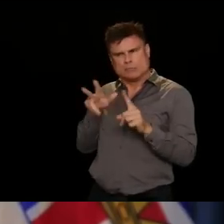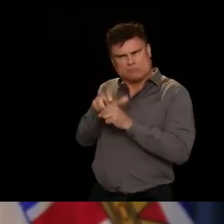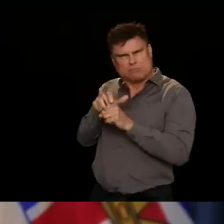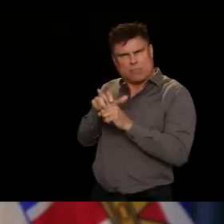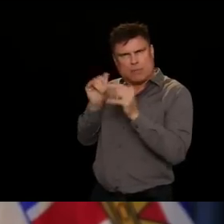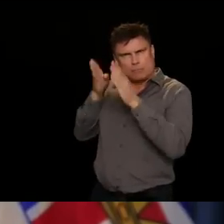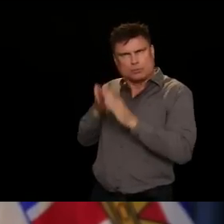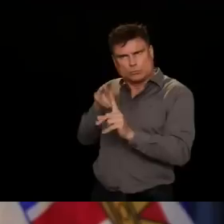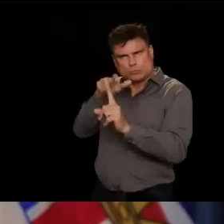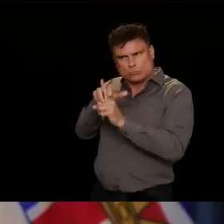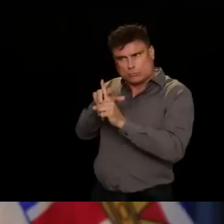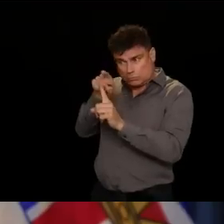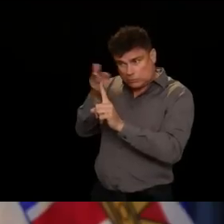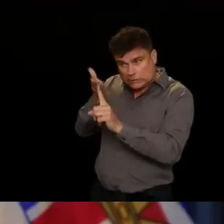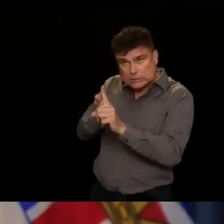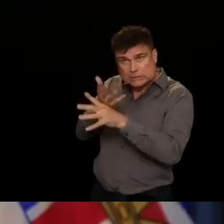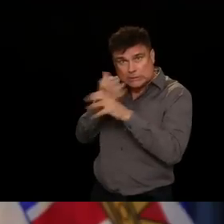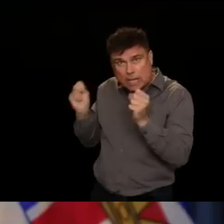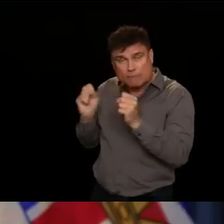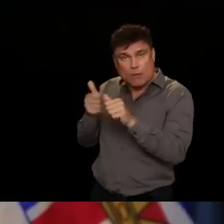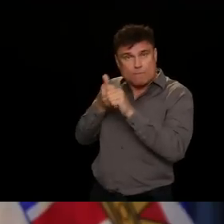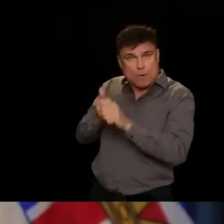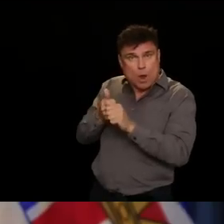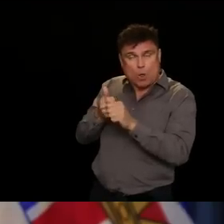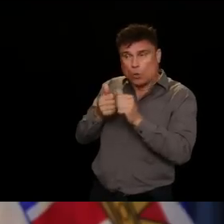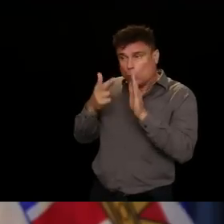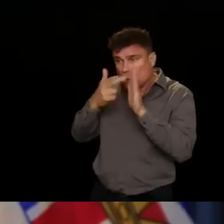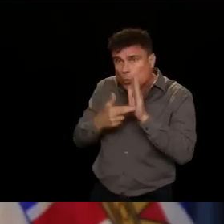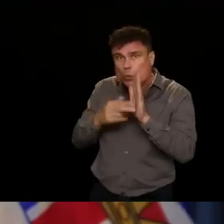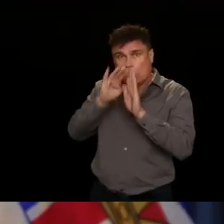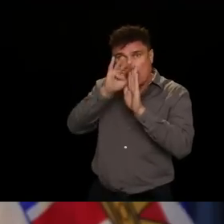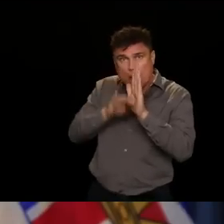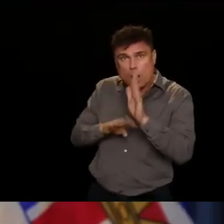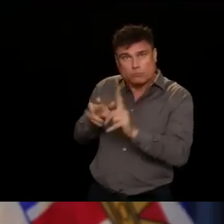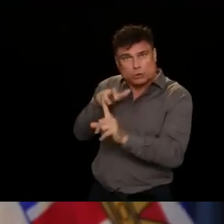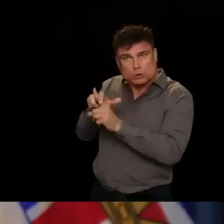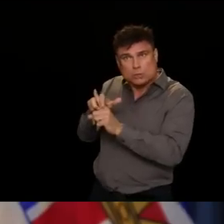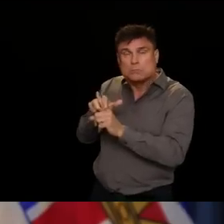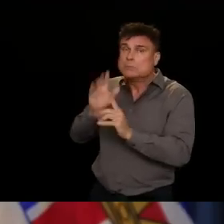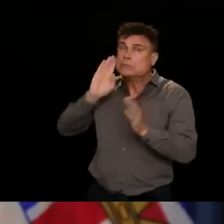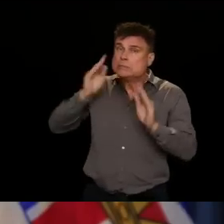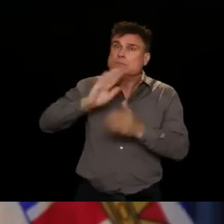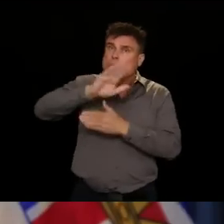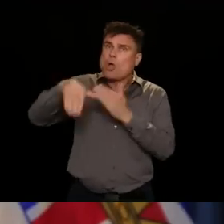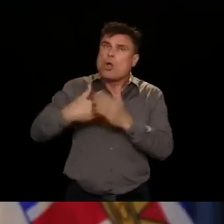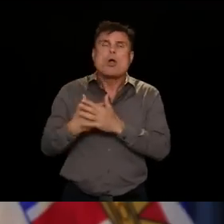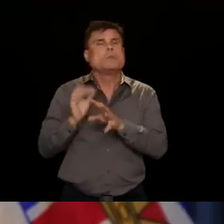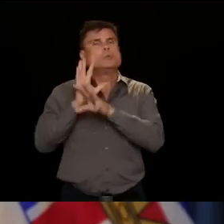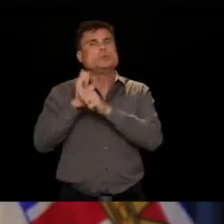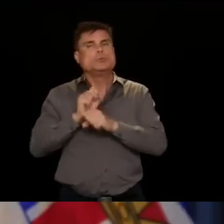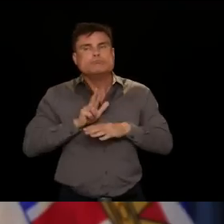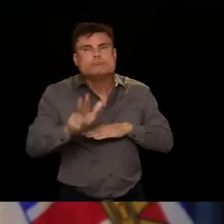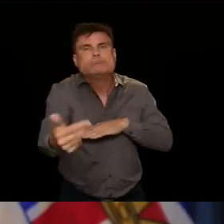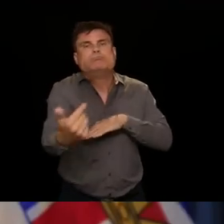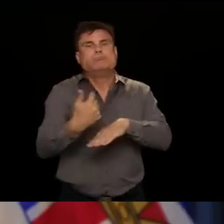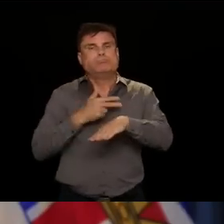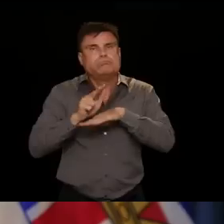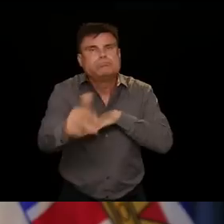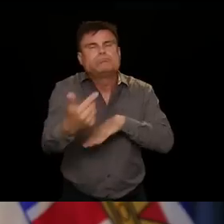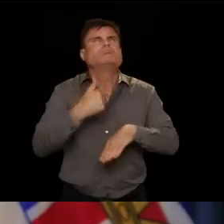are measures being taken both in the states and when they come back to make sure that people are not transmitting. And that they are taking the measures